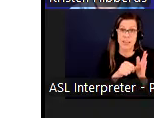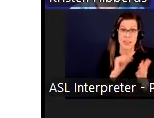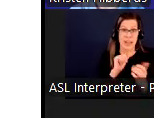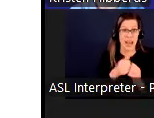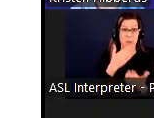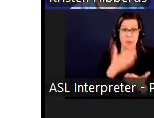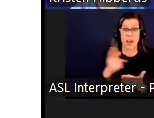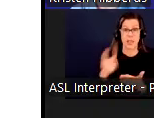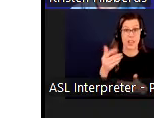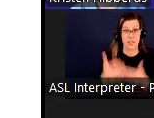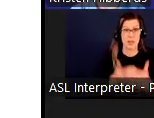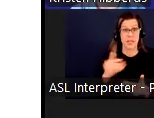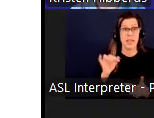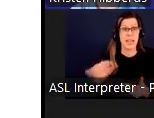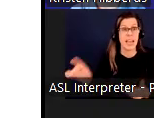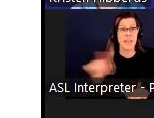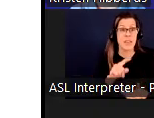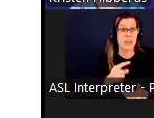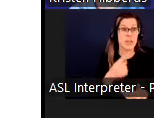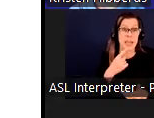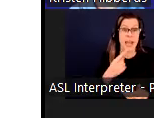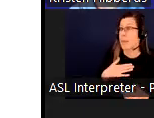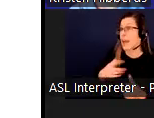And for all of you that are like, this is my very first time,